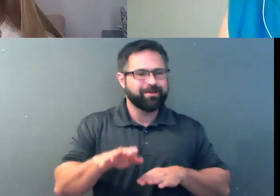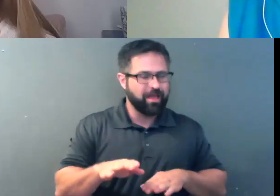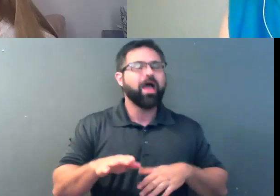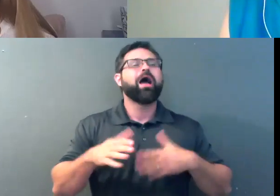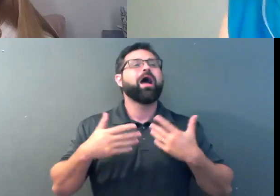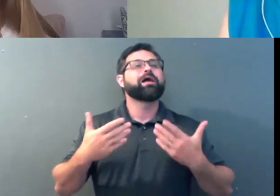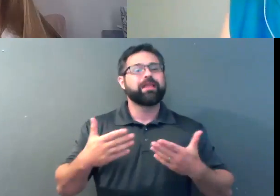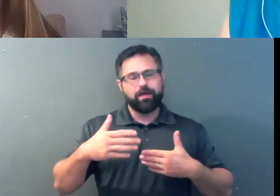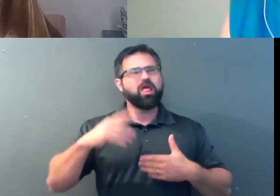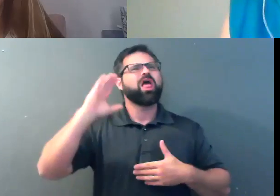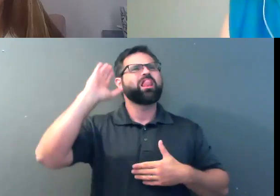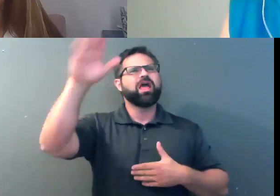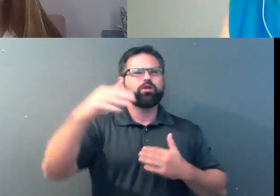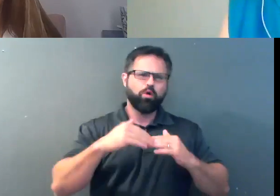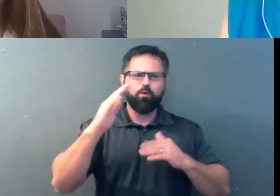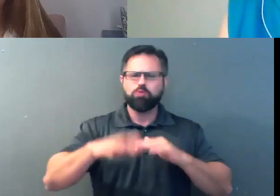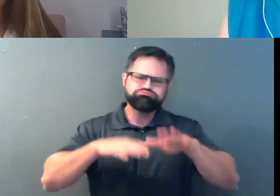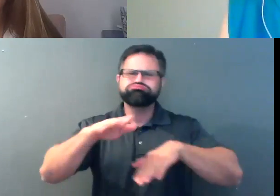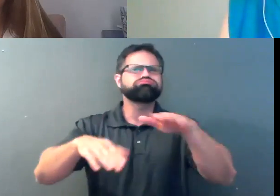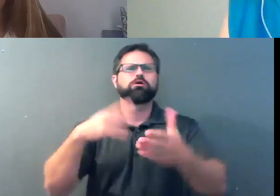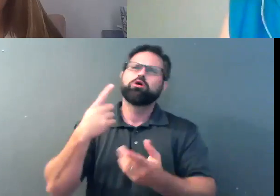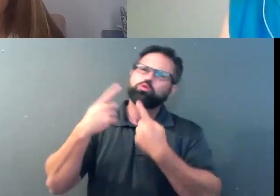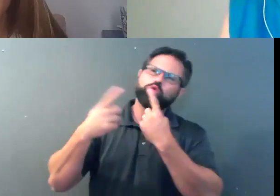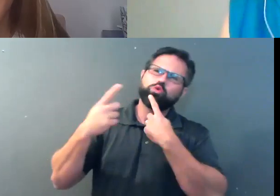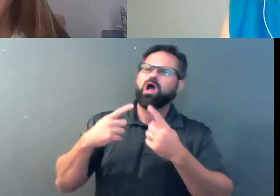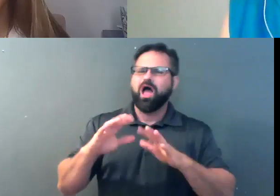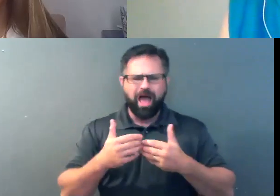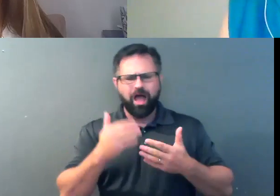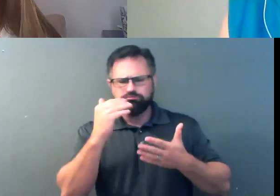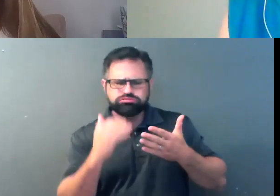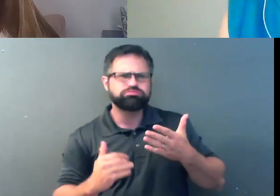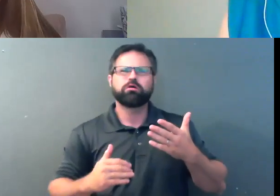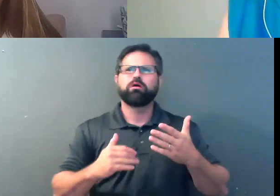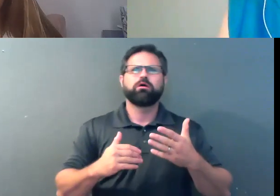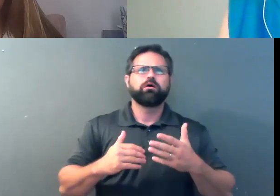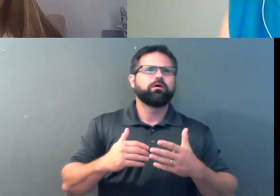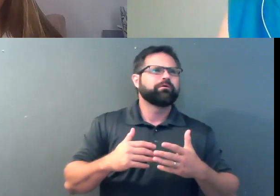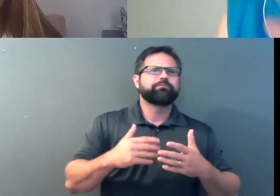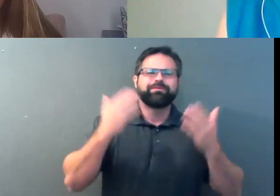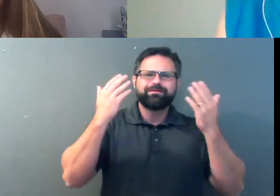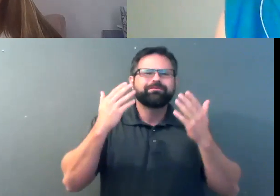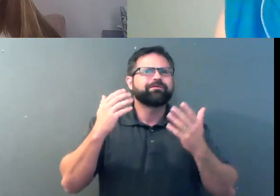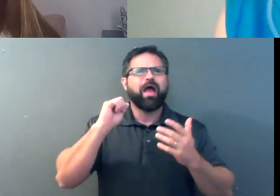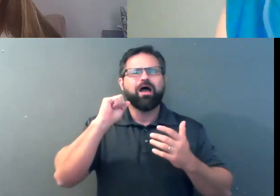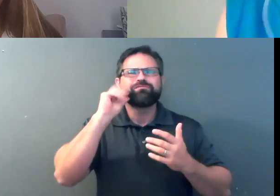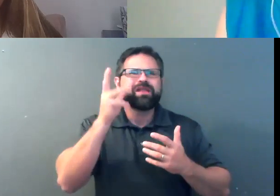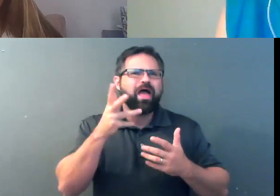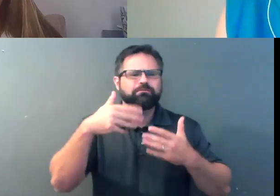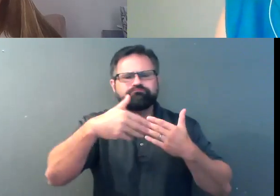go through details and practicalities and steps together thanks very much bye-bye thank you bye